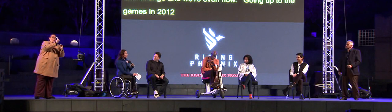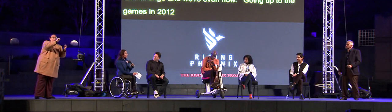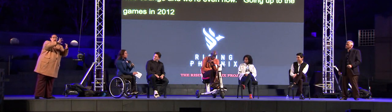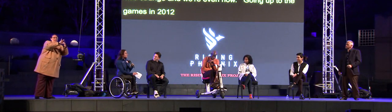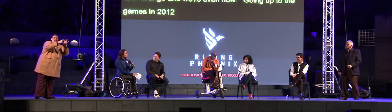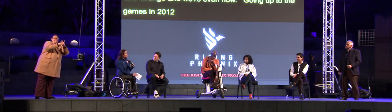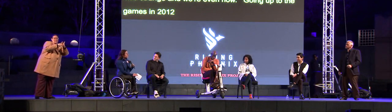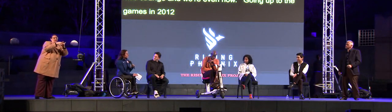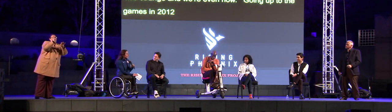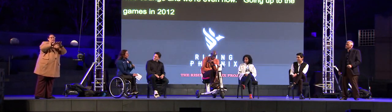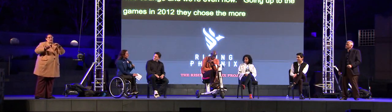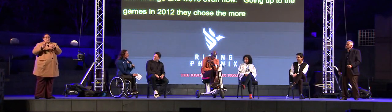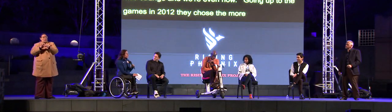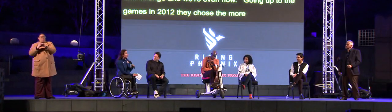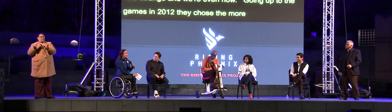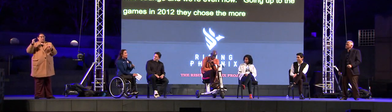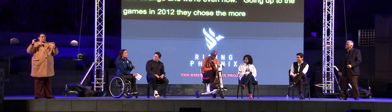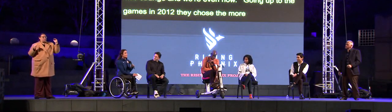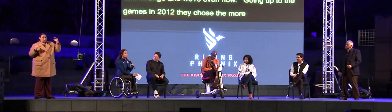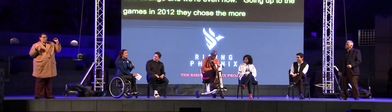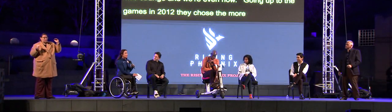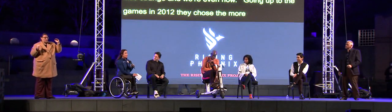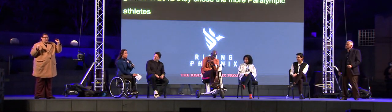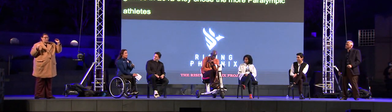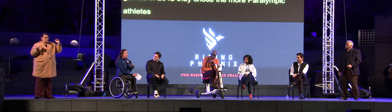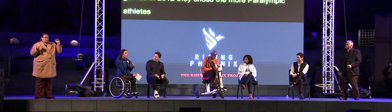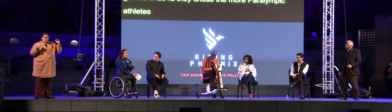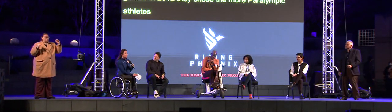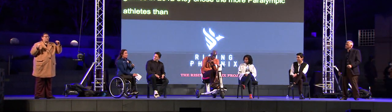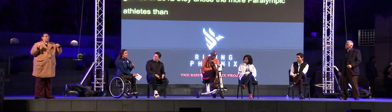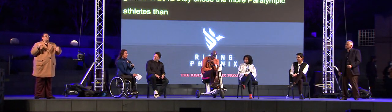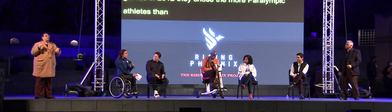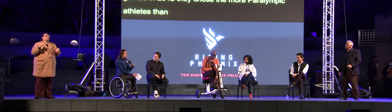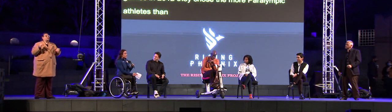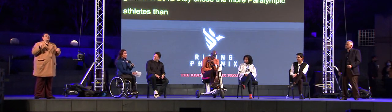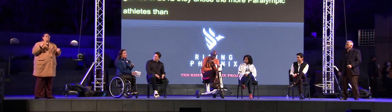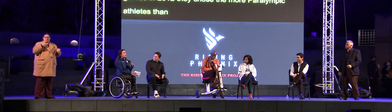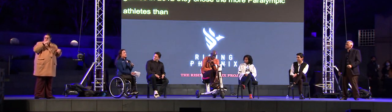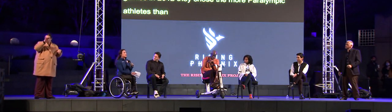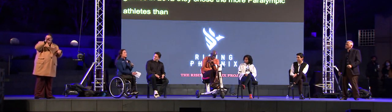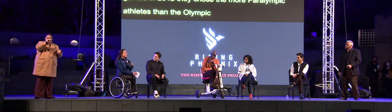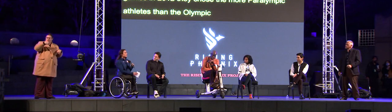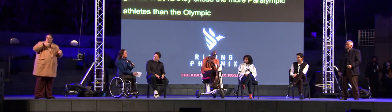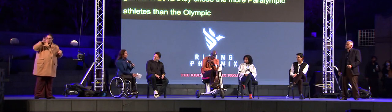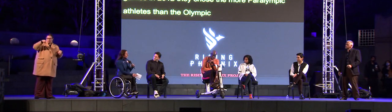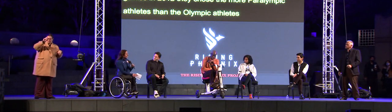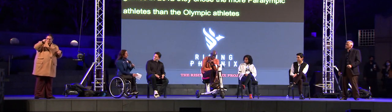than they did Olympic athletes. And I asked the company I was like,